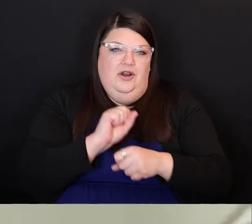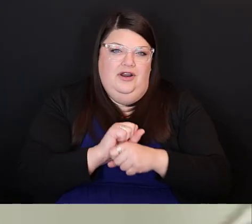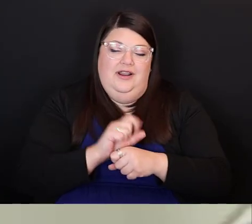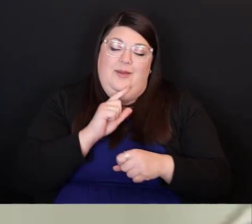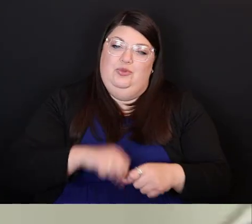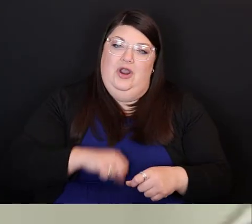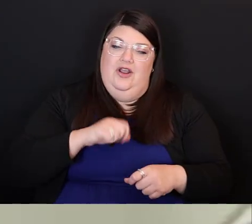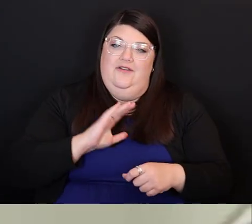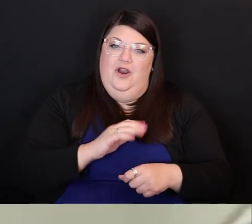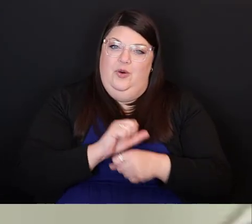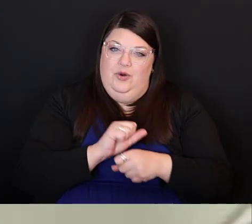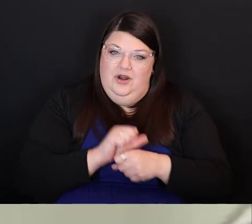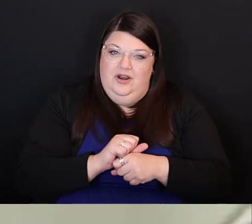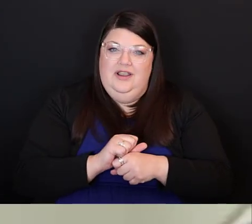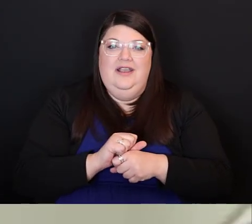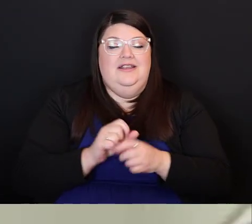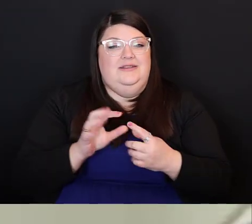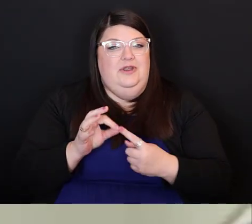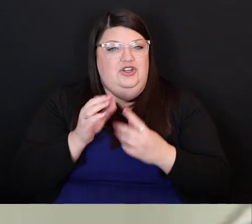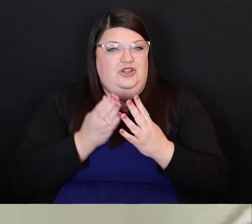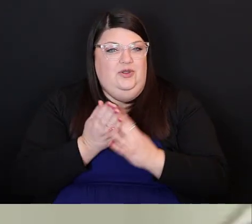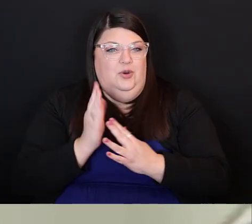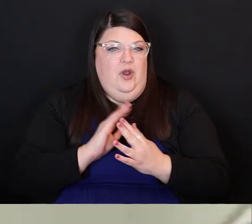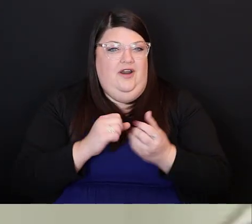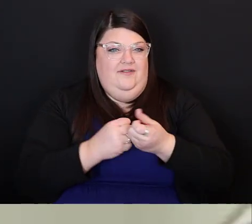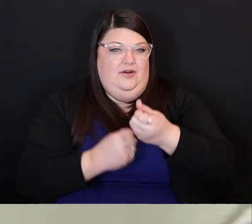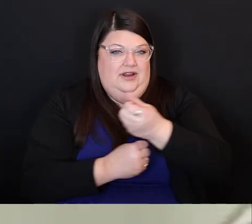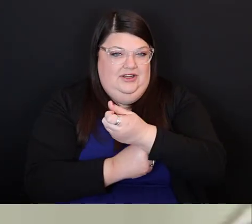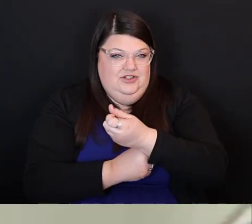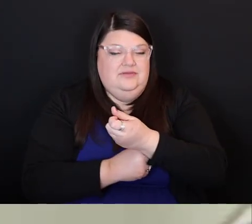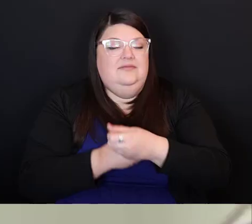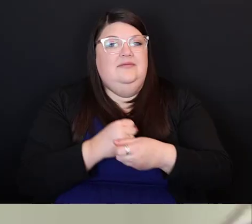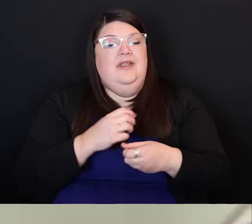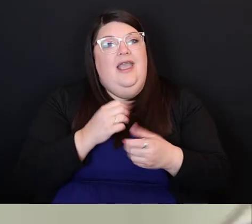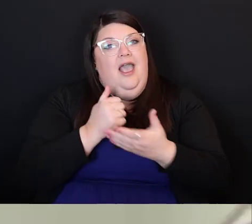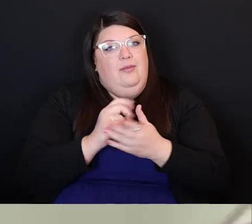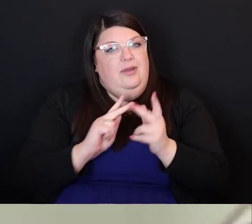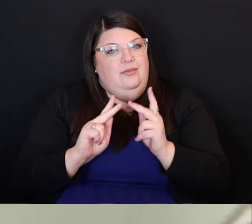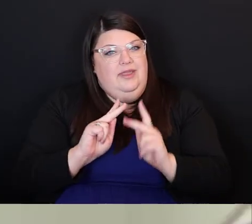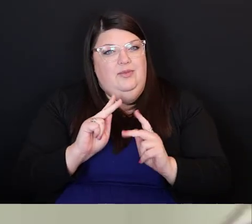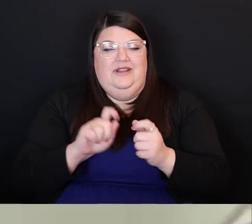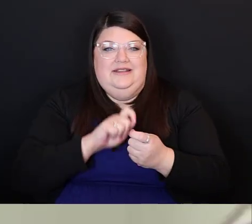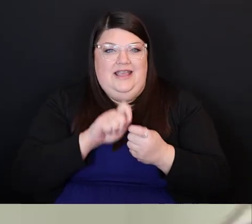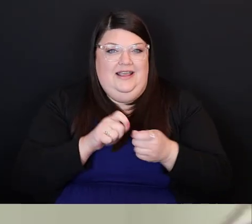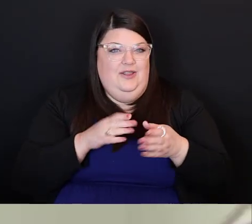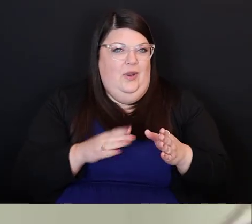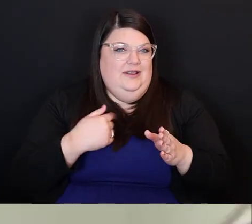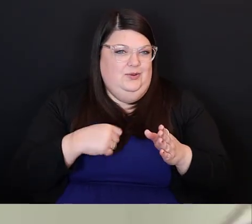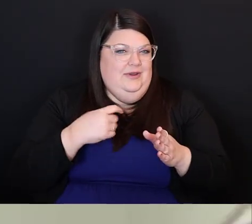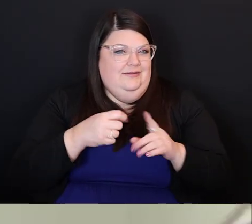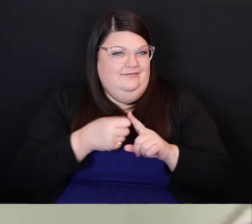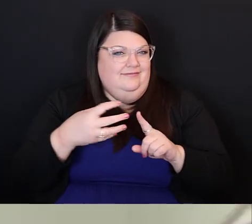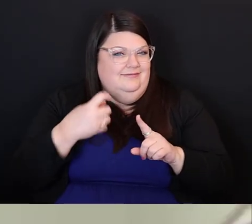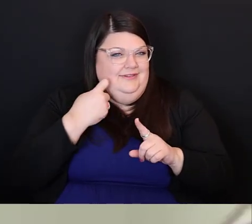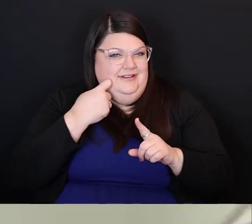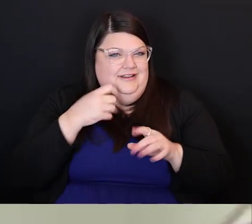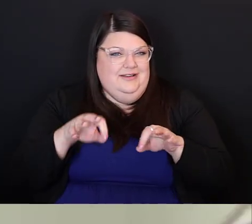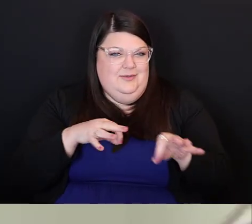I'm really proud of the work we do, especially through the CTA Foundation, helping people in exactly the ways I talked about in this video.